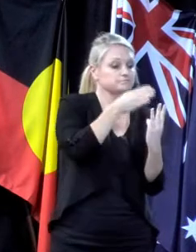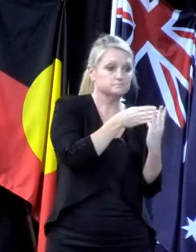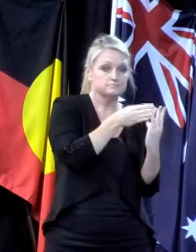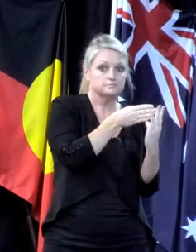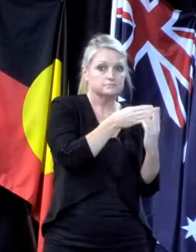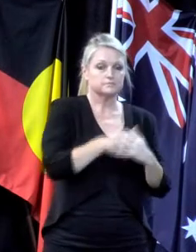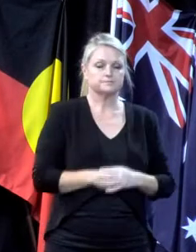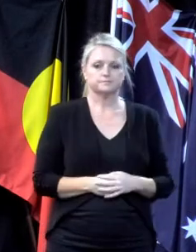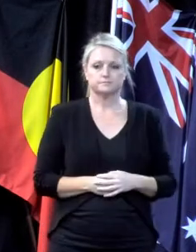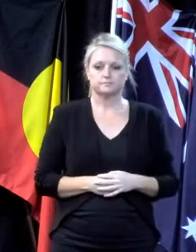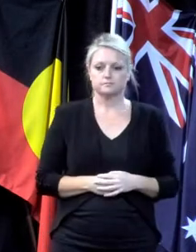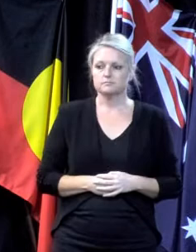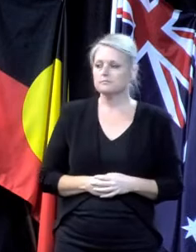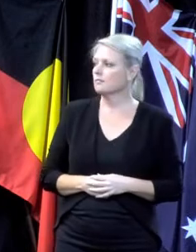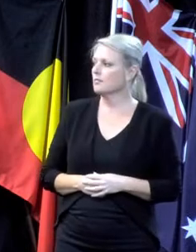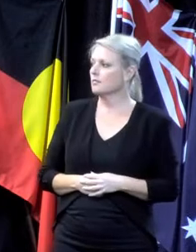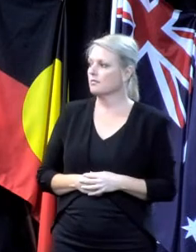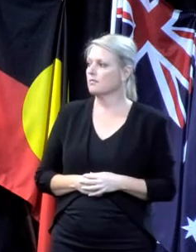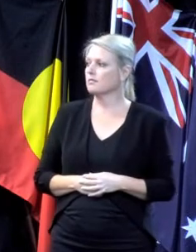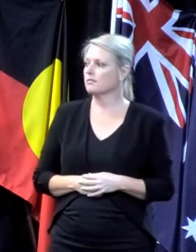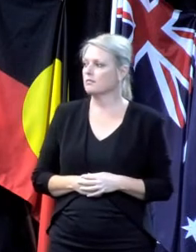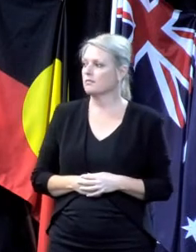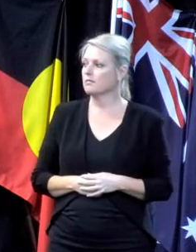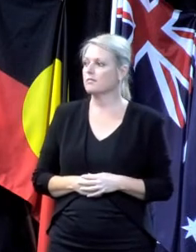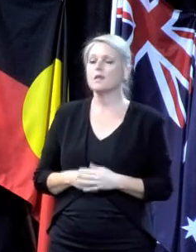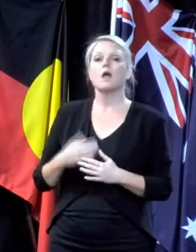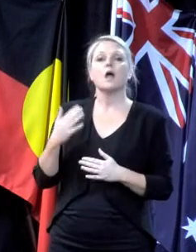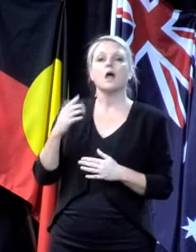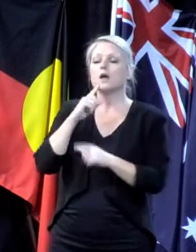At Ingham High we’re talking about the EAP process,